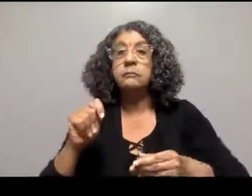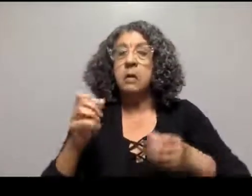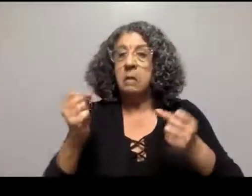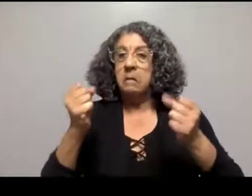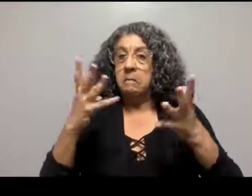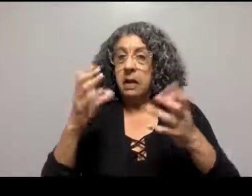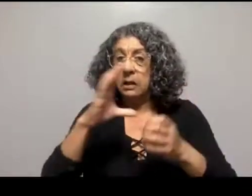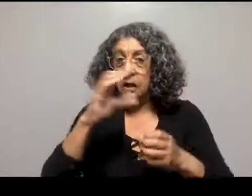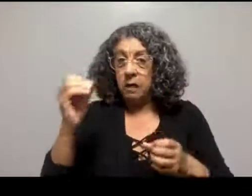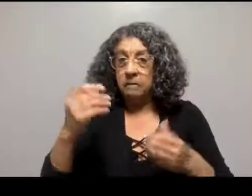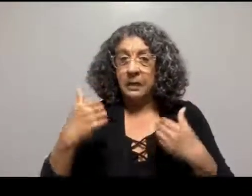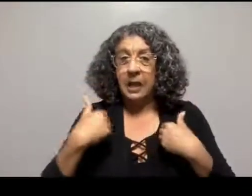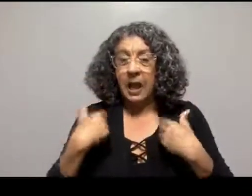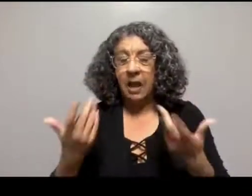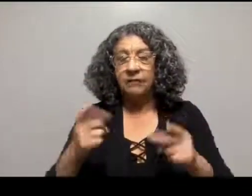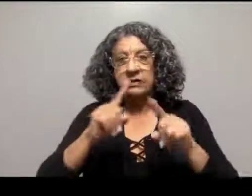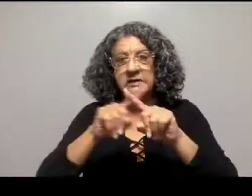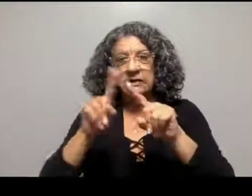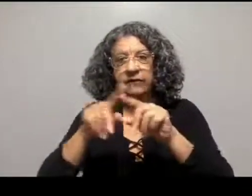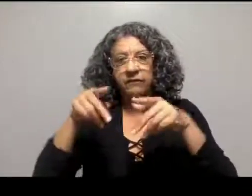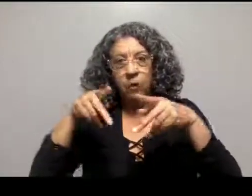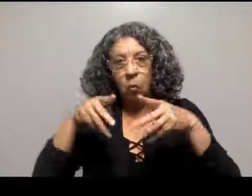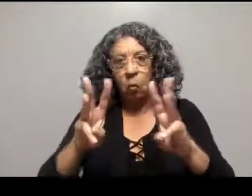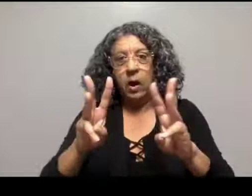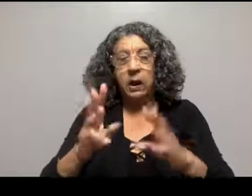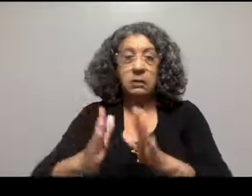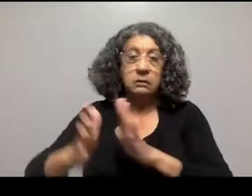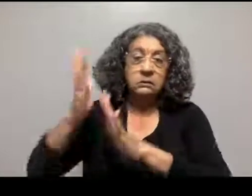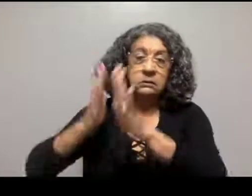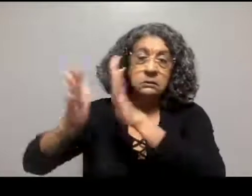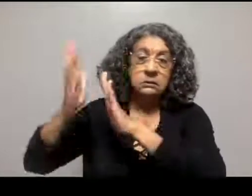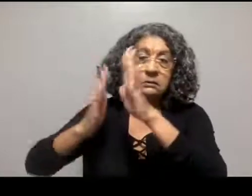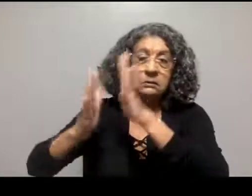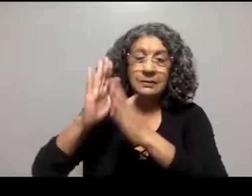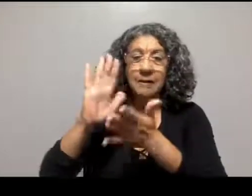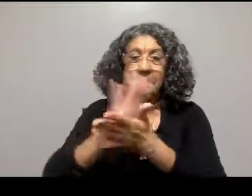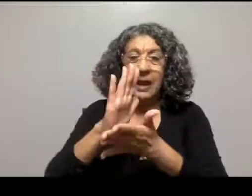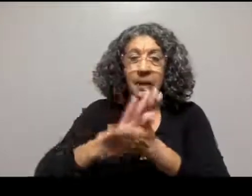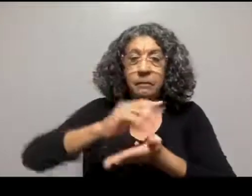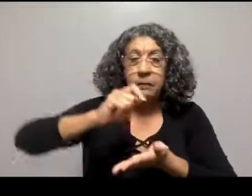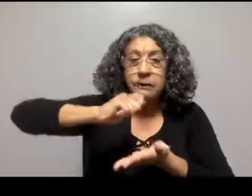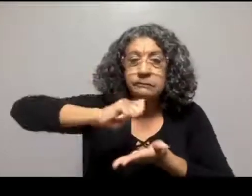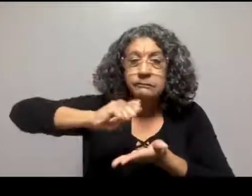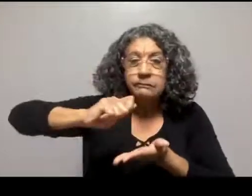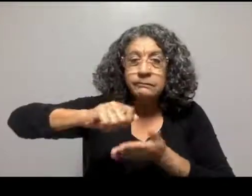when you clock in and out many companies have different ways. Before we use paper